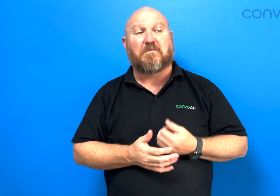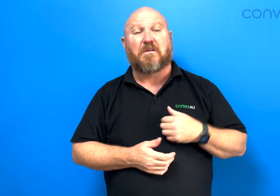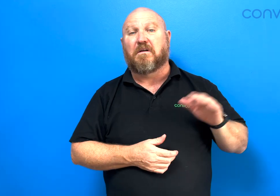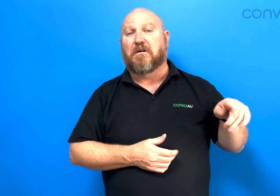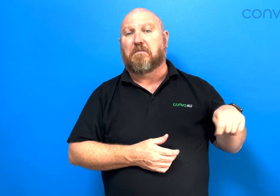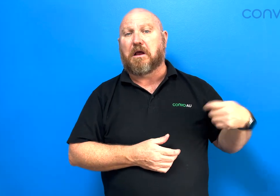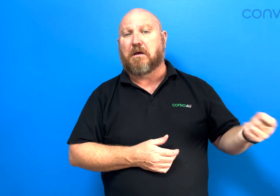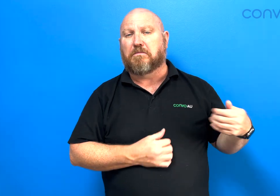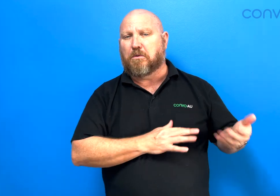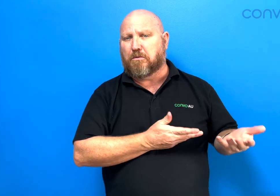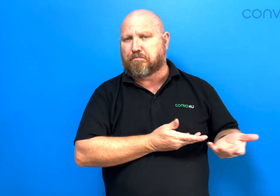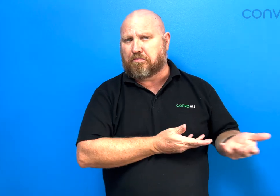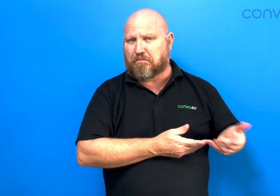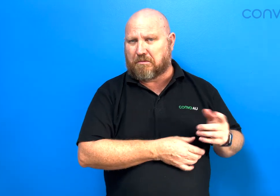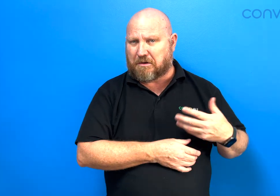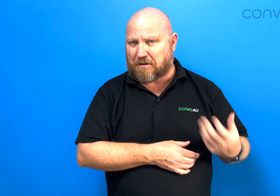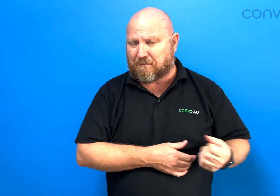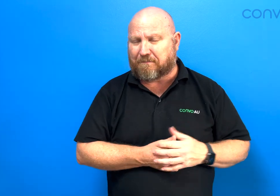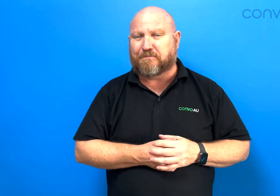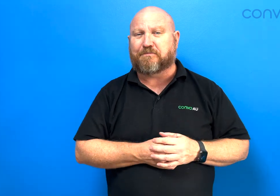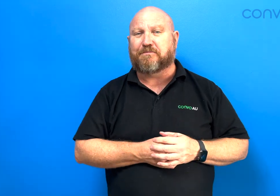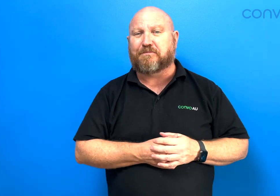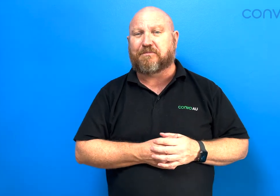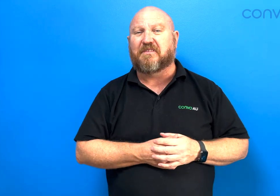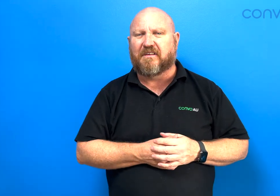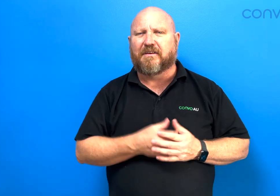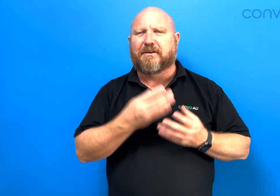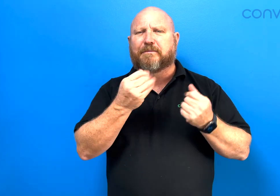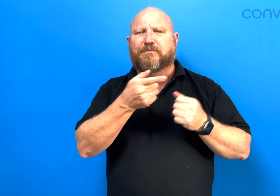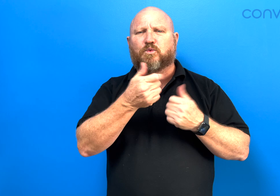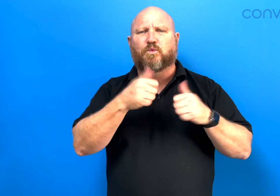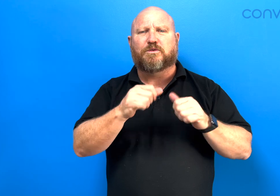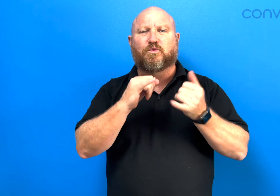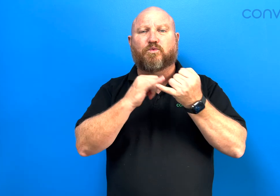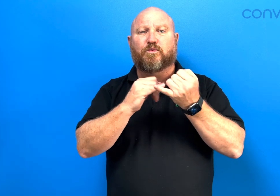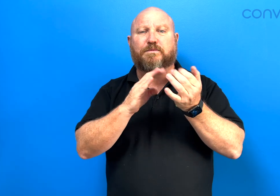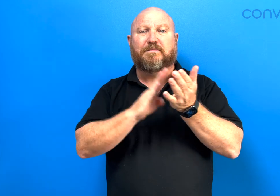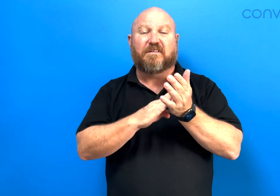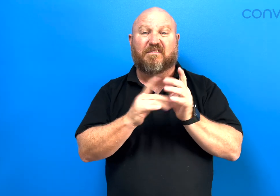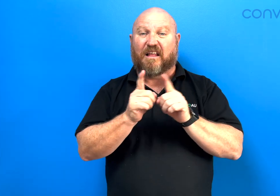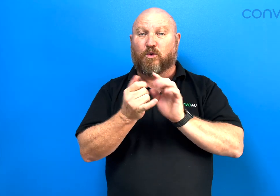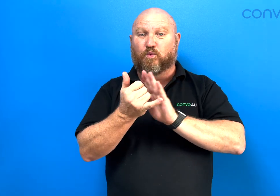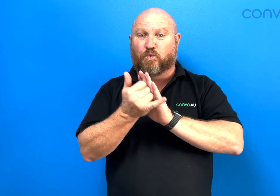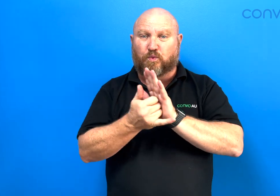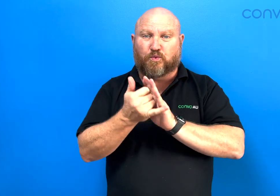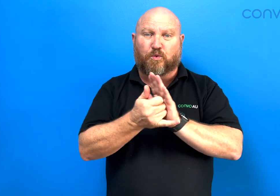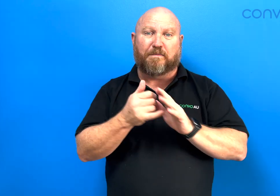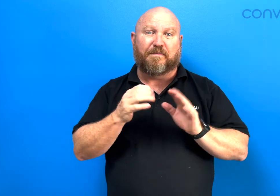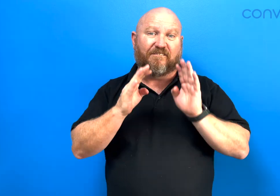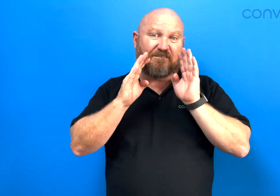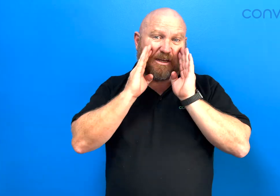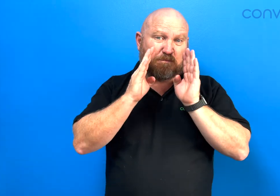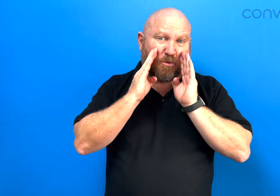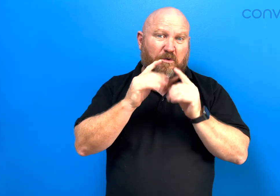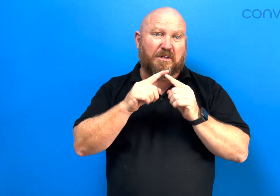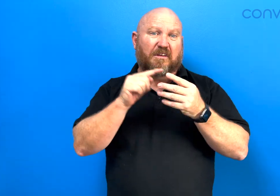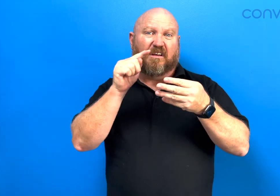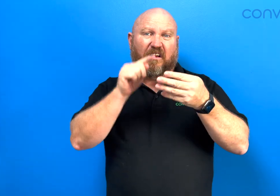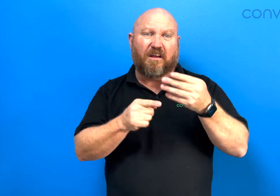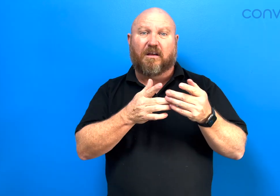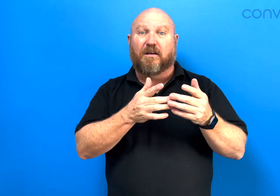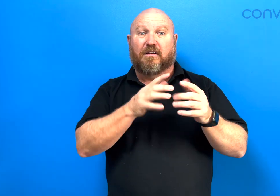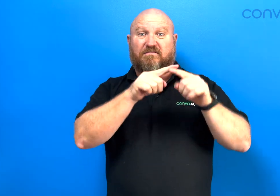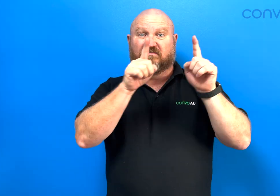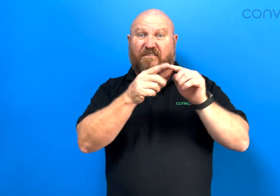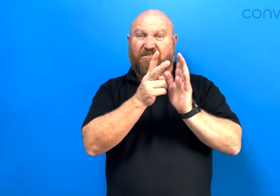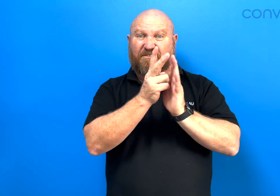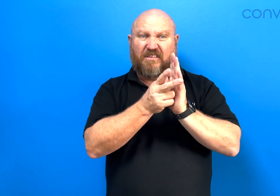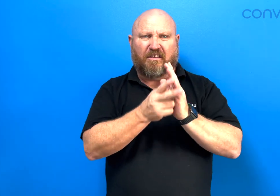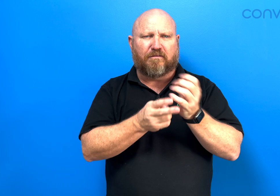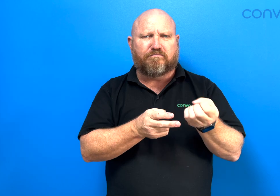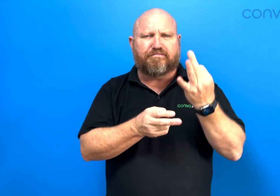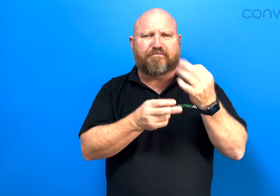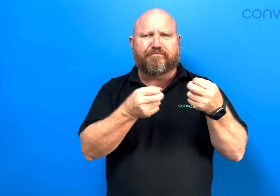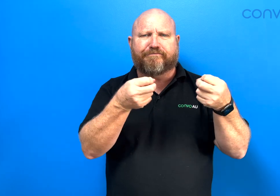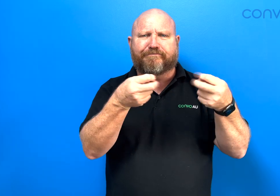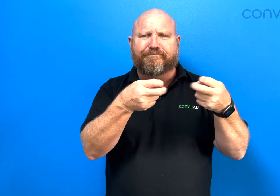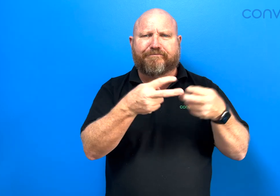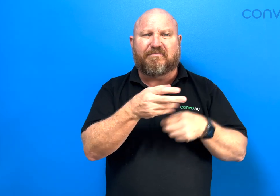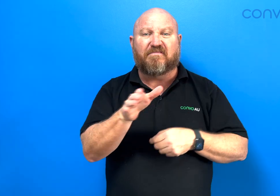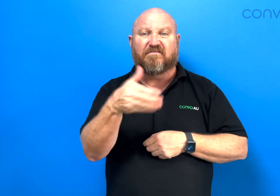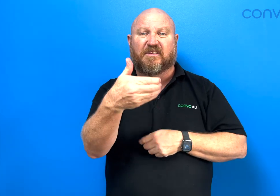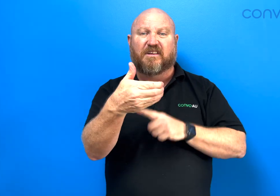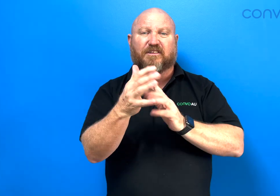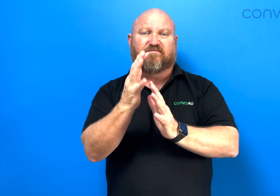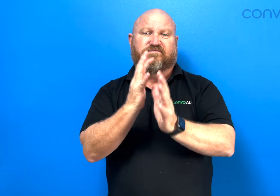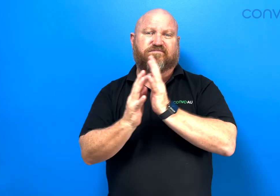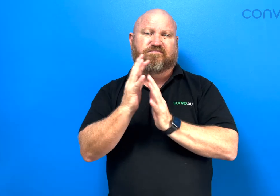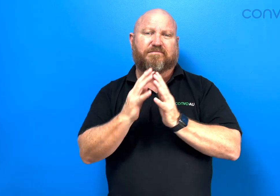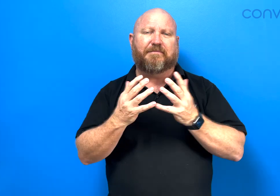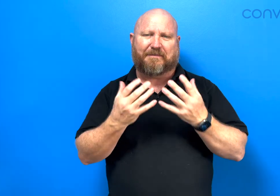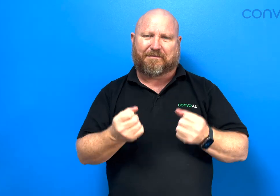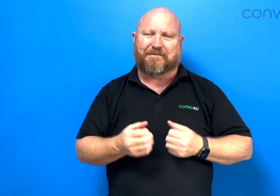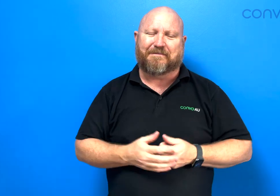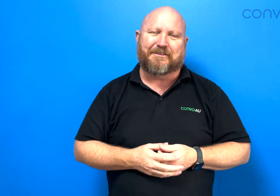chatting with neighbours, social media (watching videos without captions, eg, YouTube, TikTok, Instagram, SnapChat, Facebook) and more.